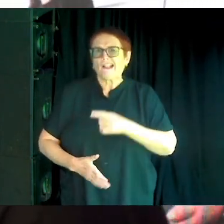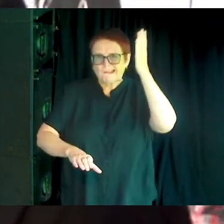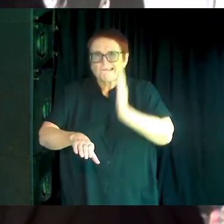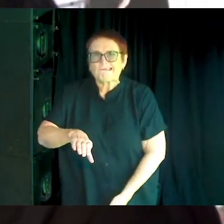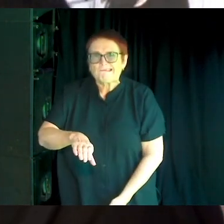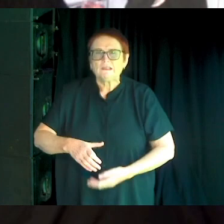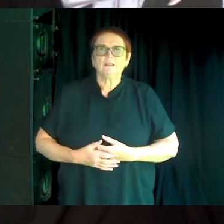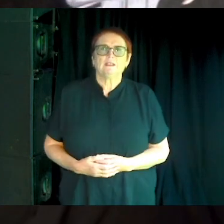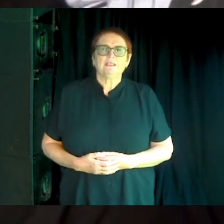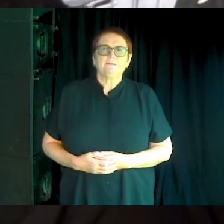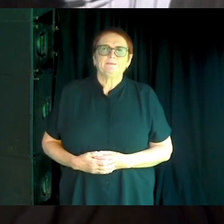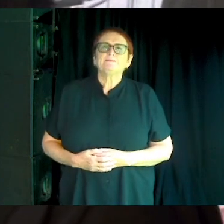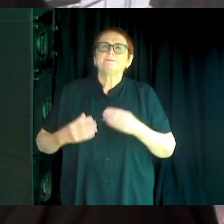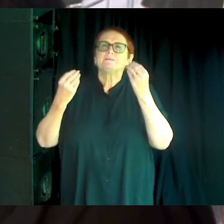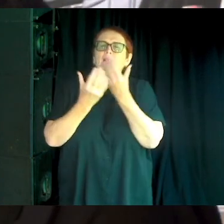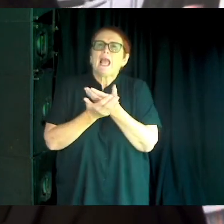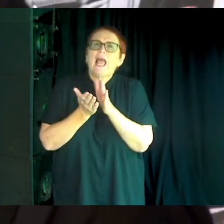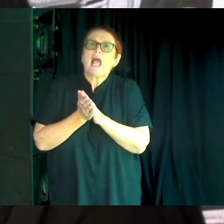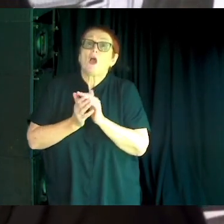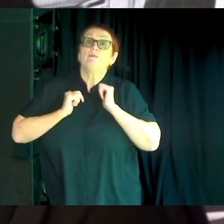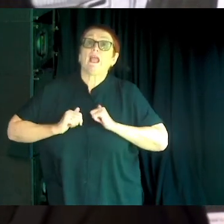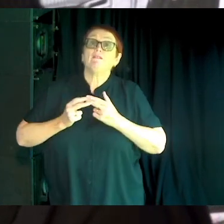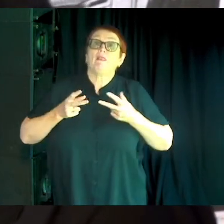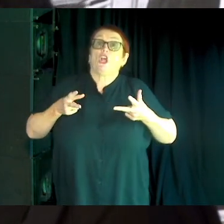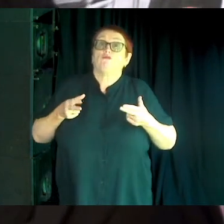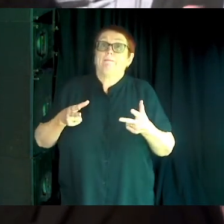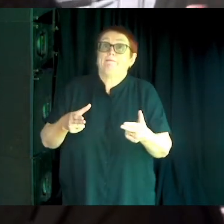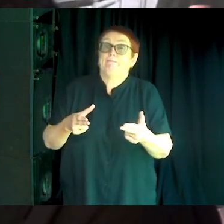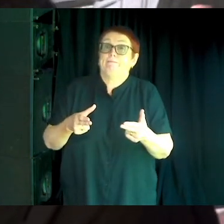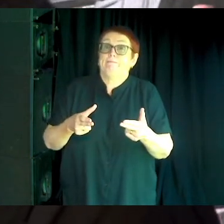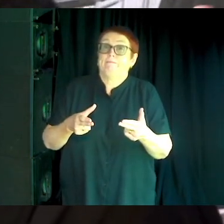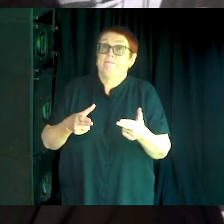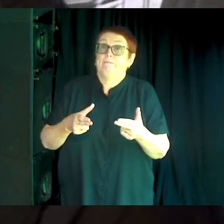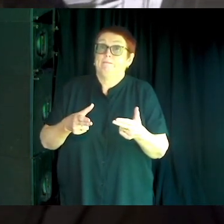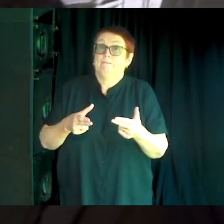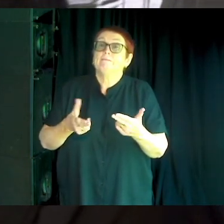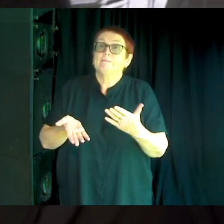how I actually treat the crab in a way yeah that not just help you to release the stress